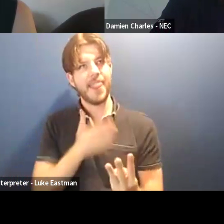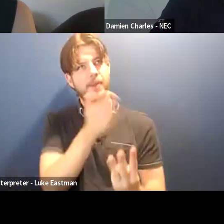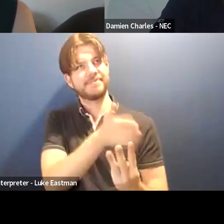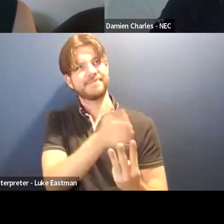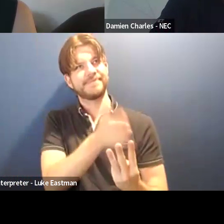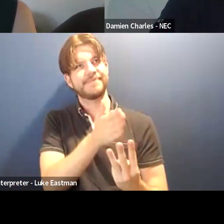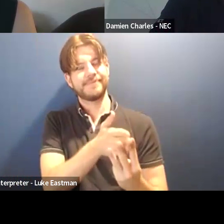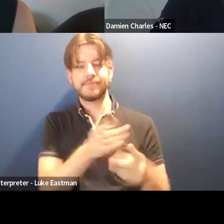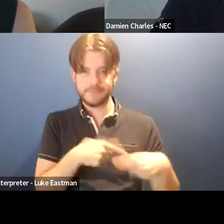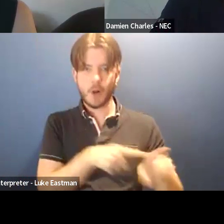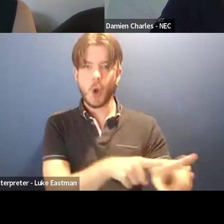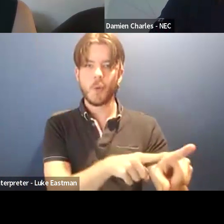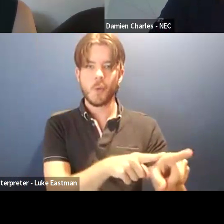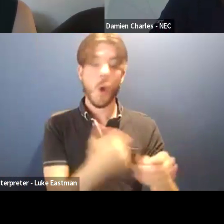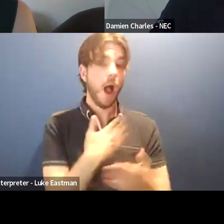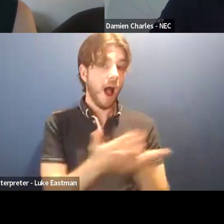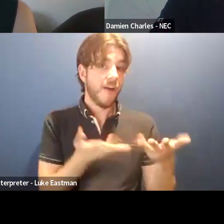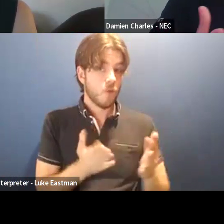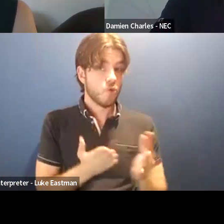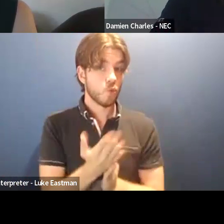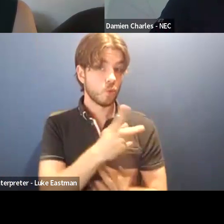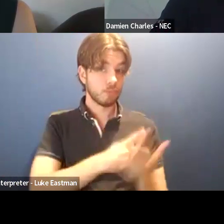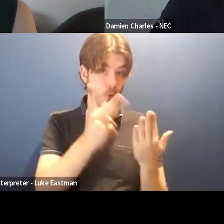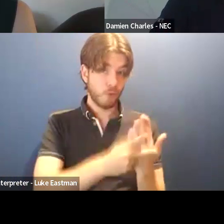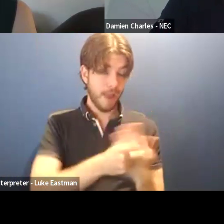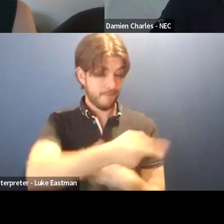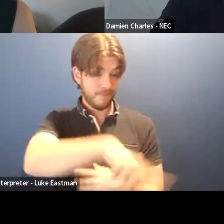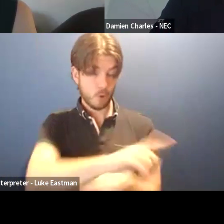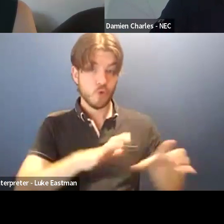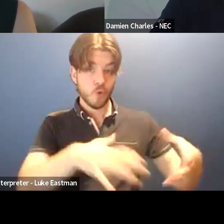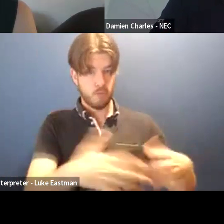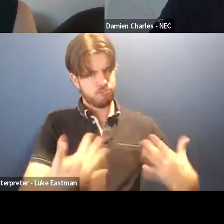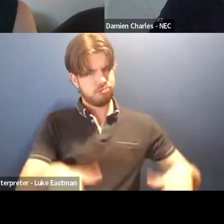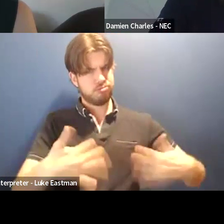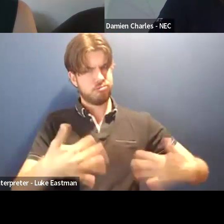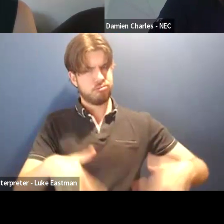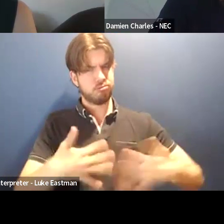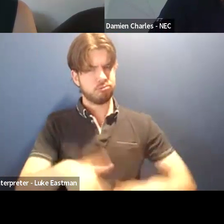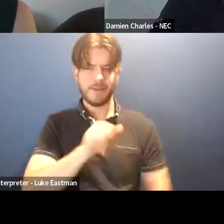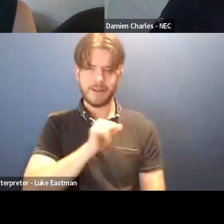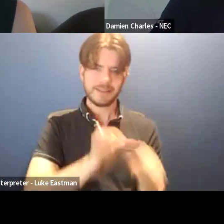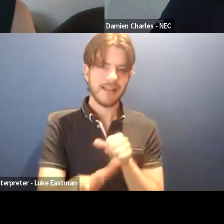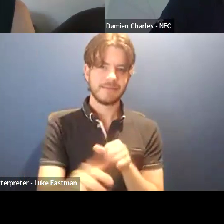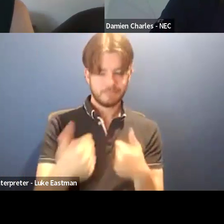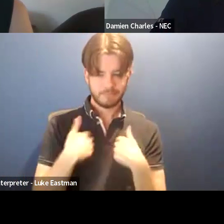program and you know the the young people involved it's it's you know fantastic you know the the F when I go